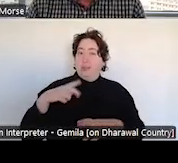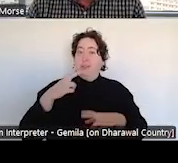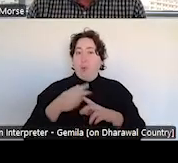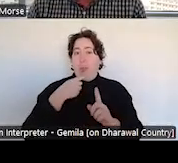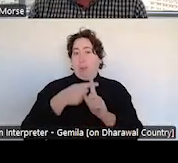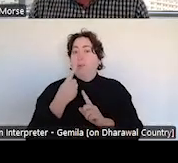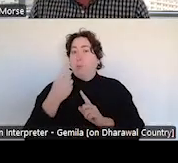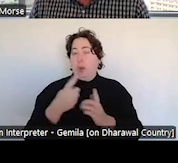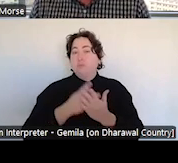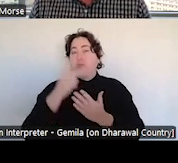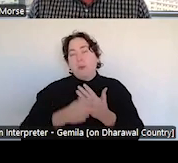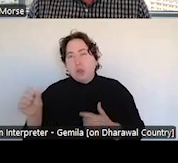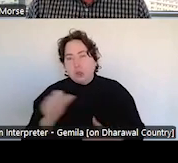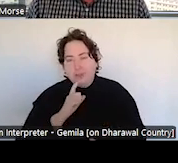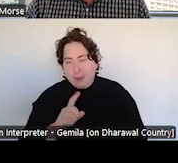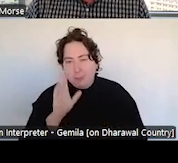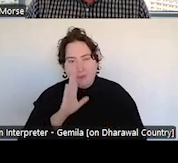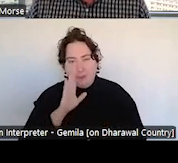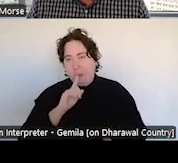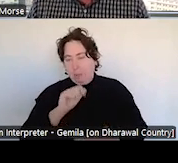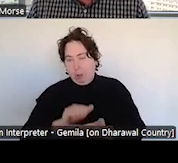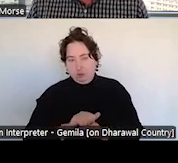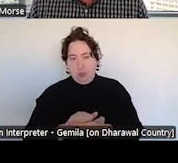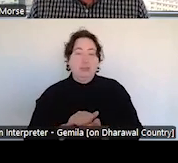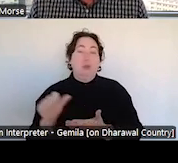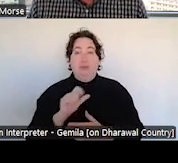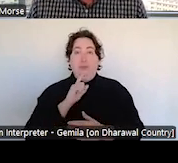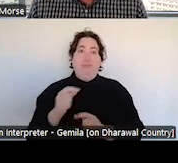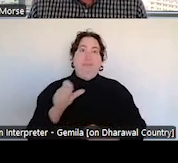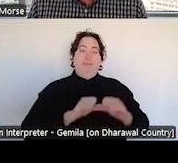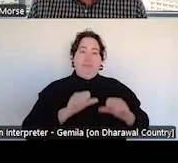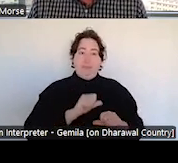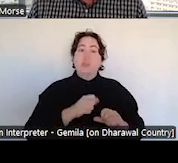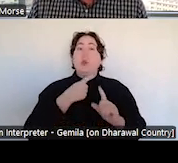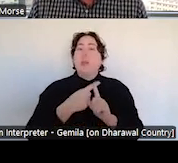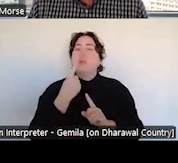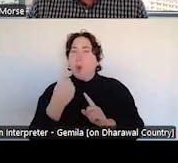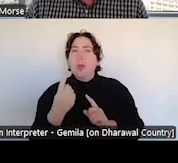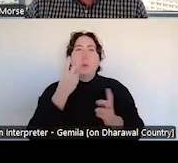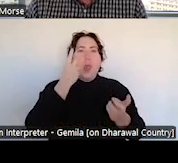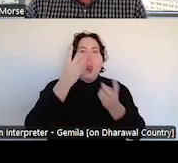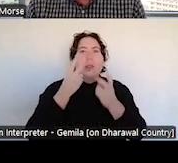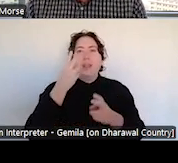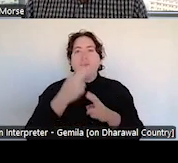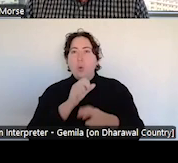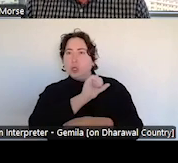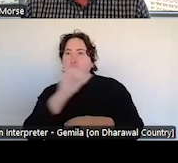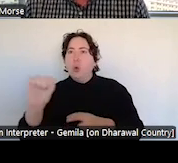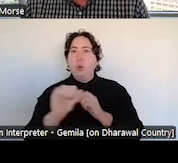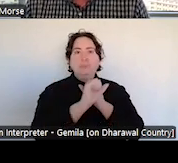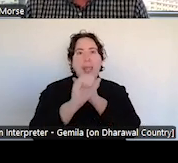apologies, in Plus1 we are looking for campaigns that are either going to bring new supporters to